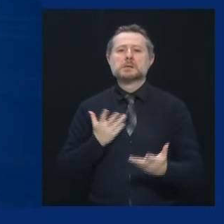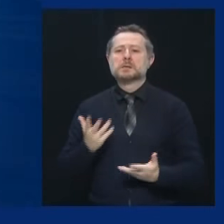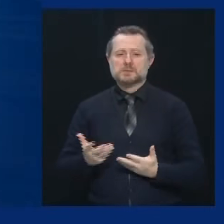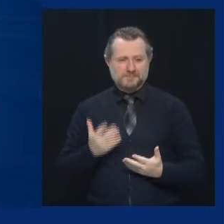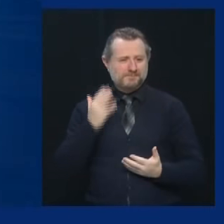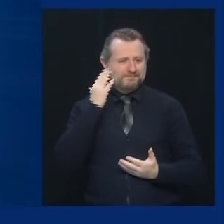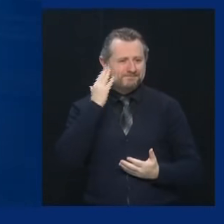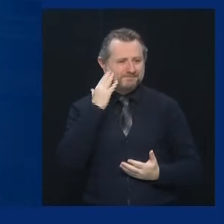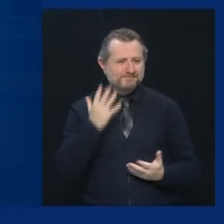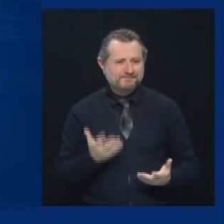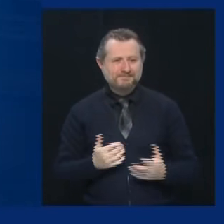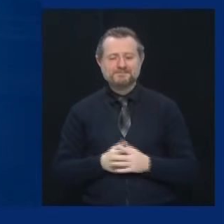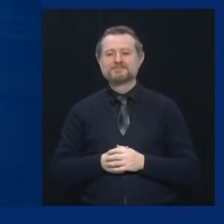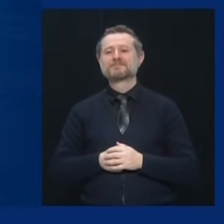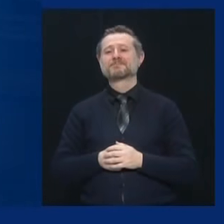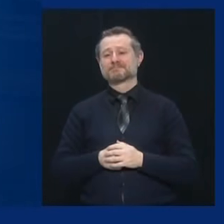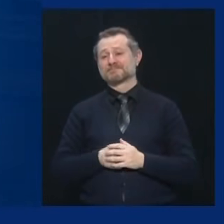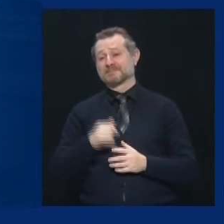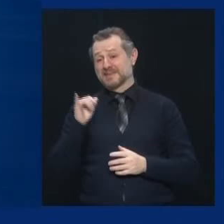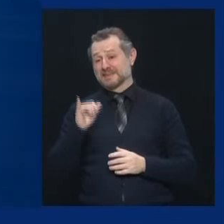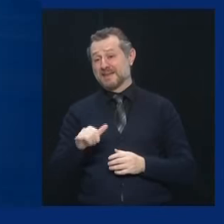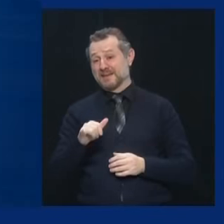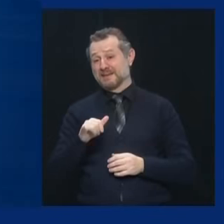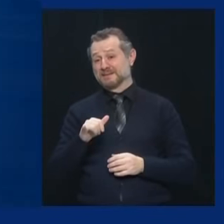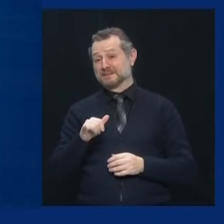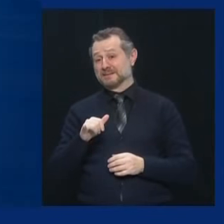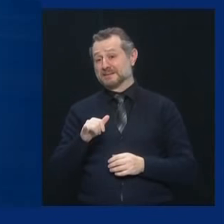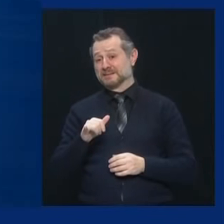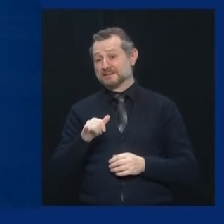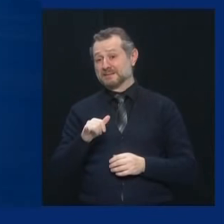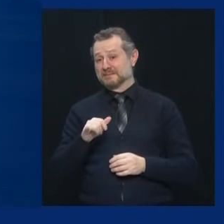HOSPITALIZATIONS DOWN 60.